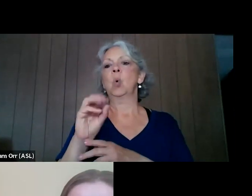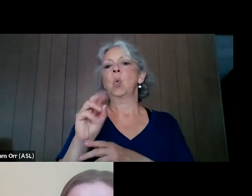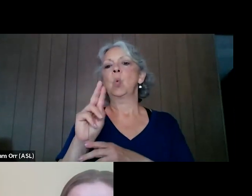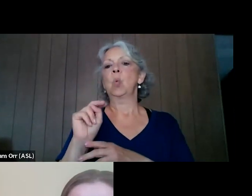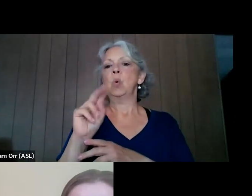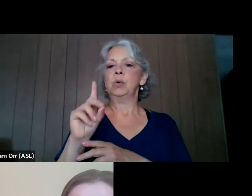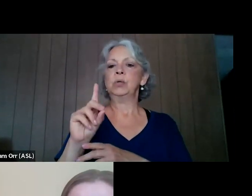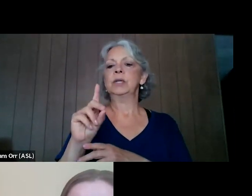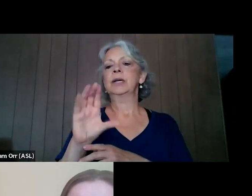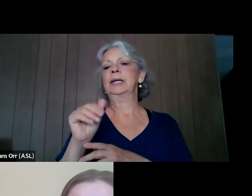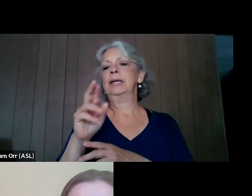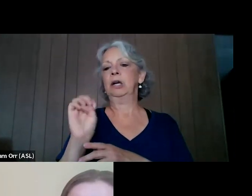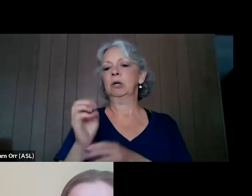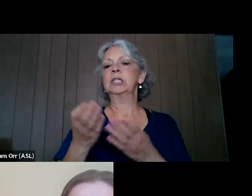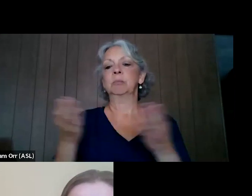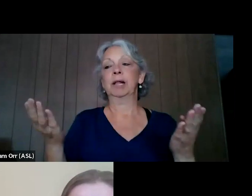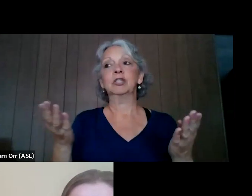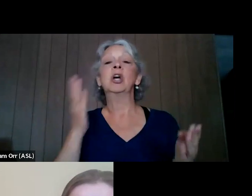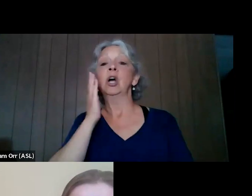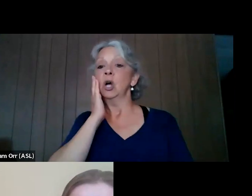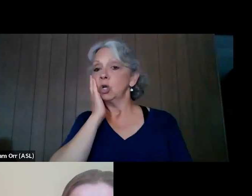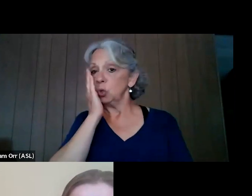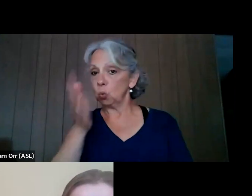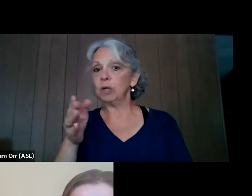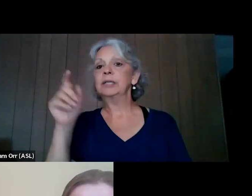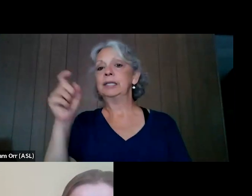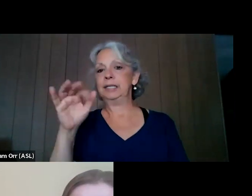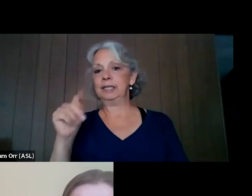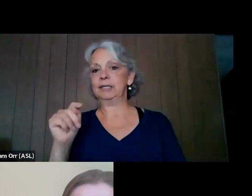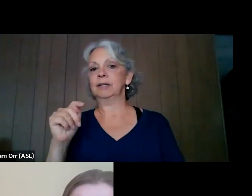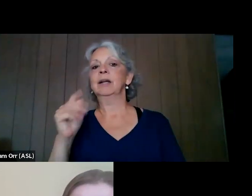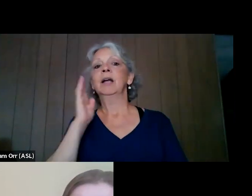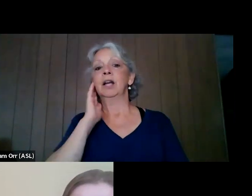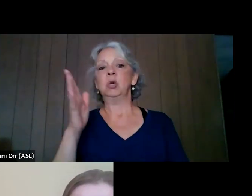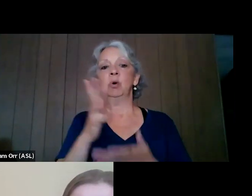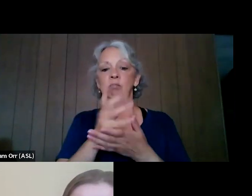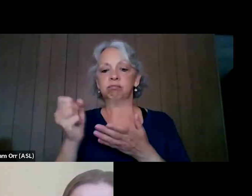Because it will be needed, you know, and you will go through them quick. Quickly.